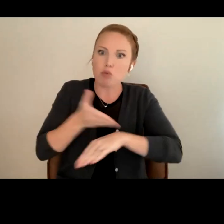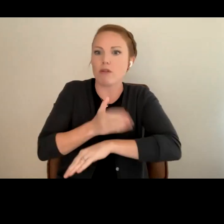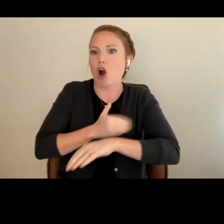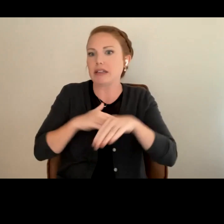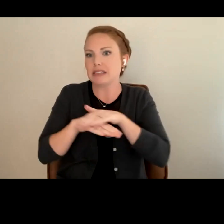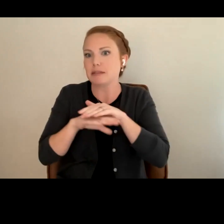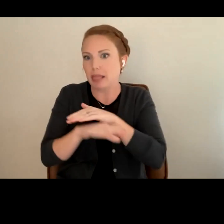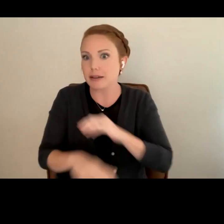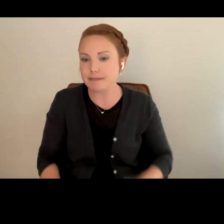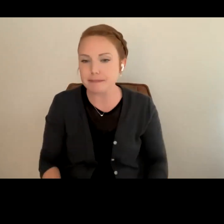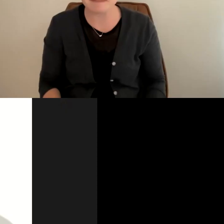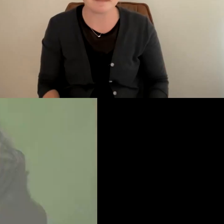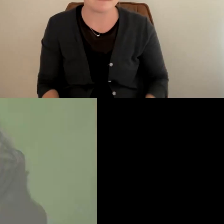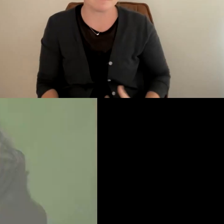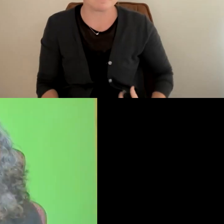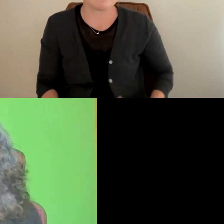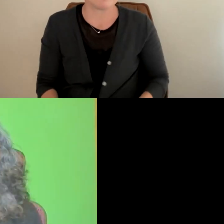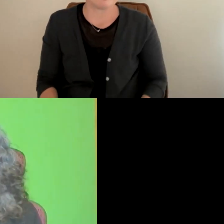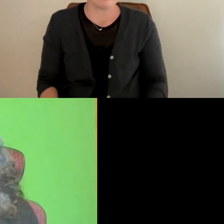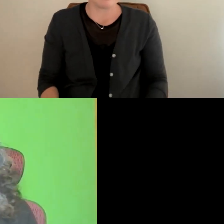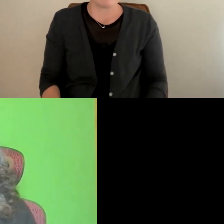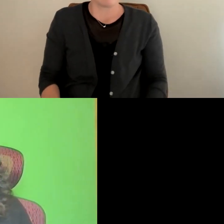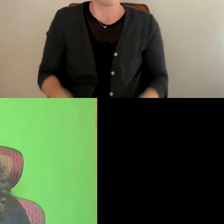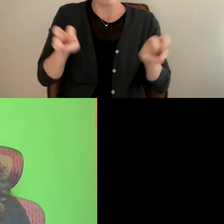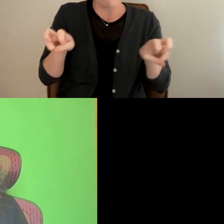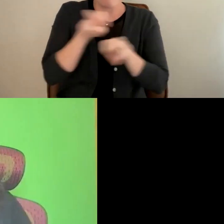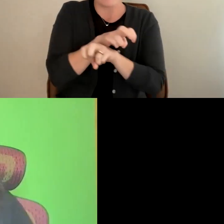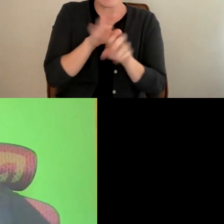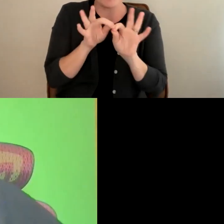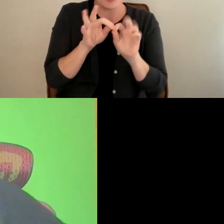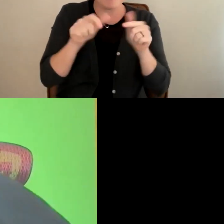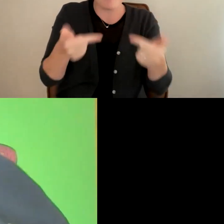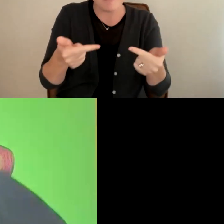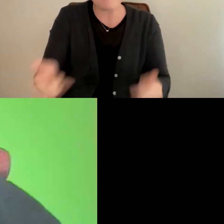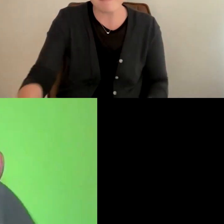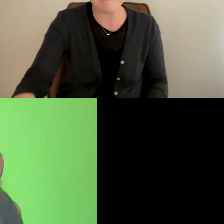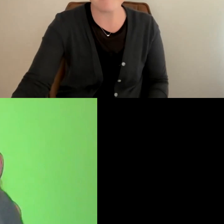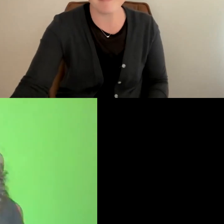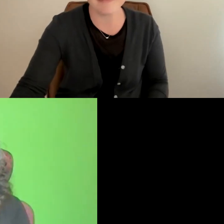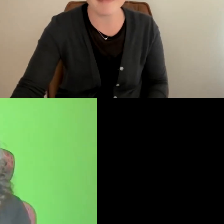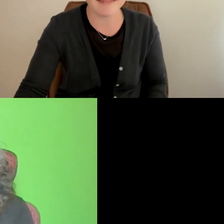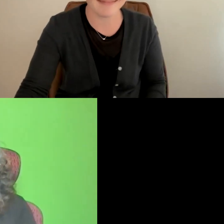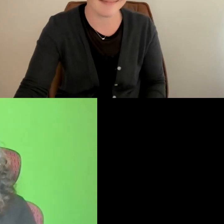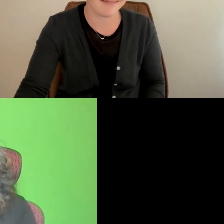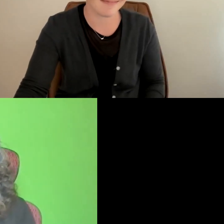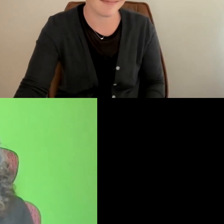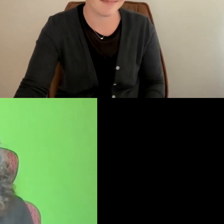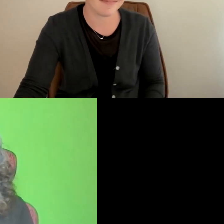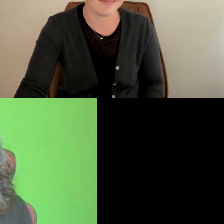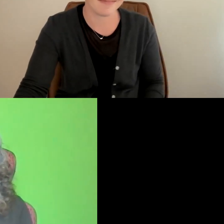Yes, is there a template for pitching the importance to management? Hard to figure it out from scratch.